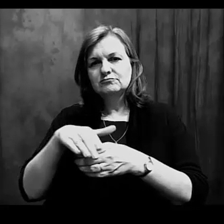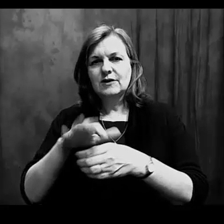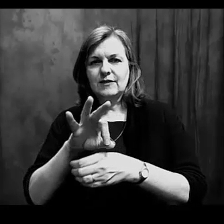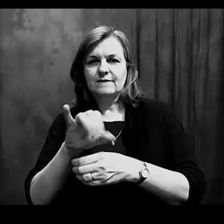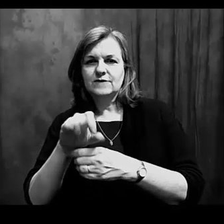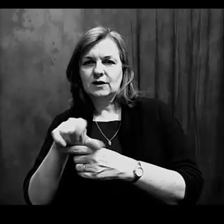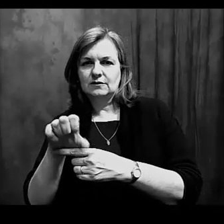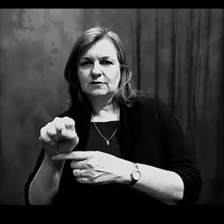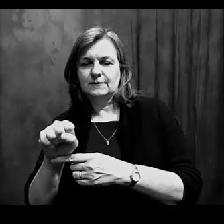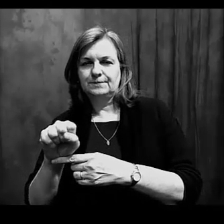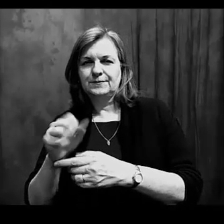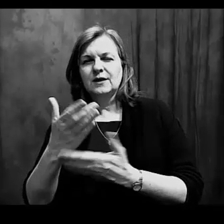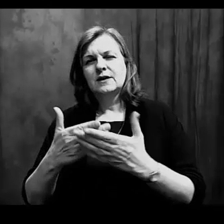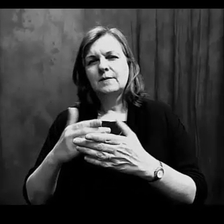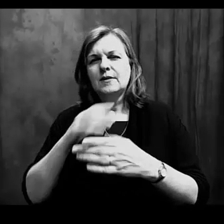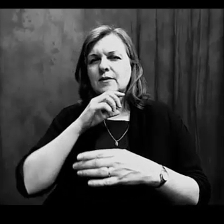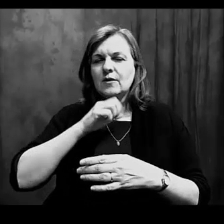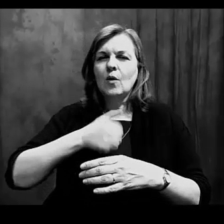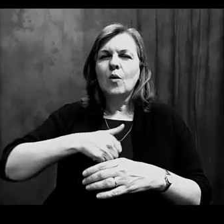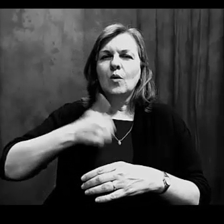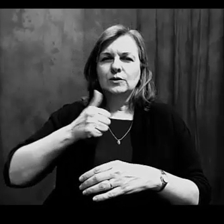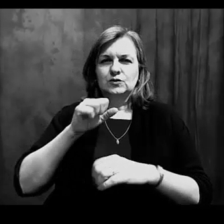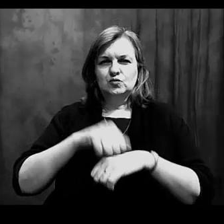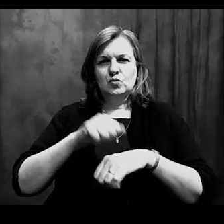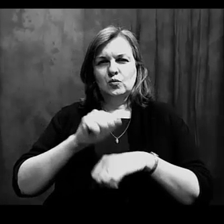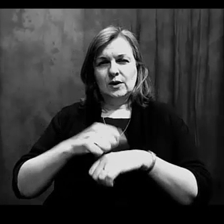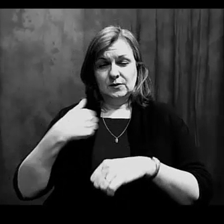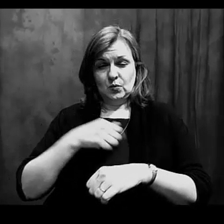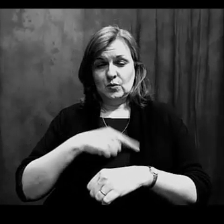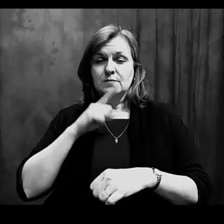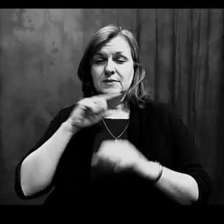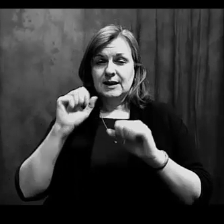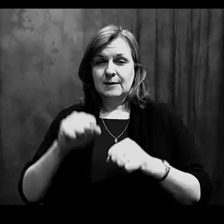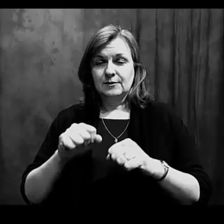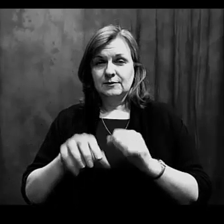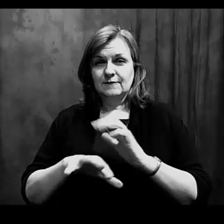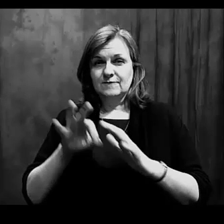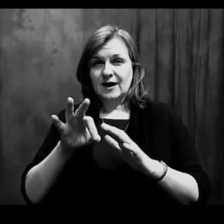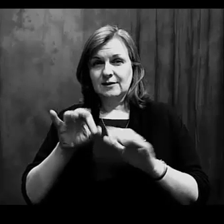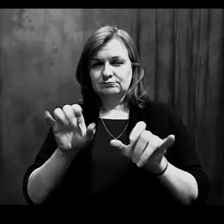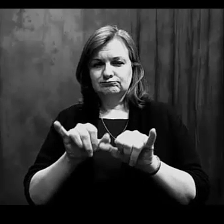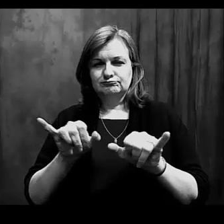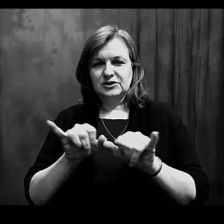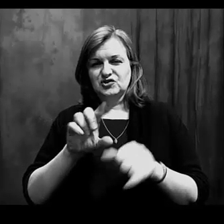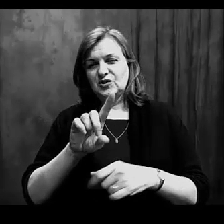so some of the earliest rocks that we have been able to date